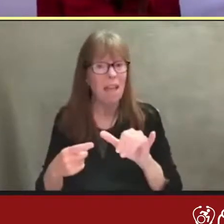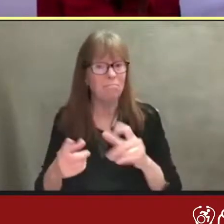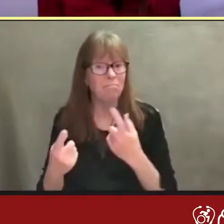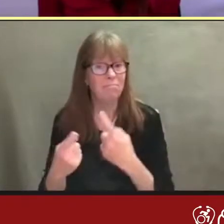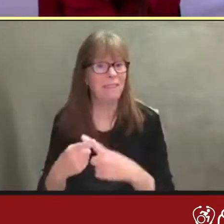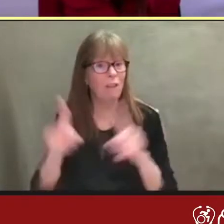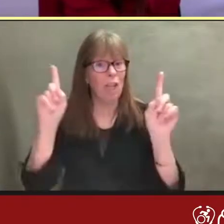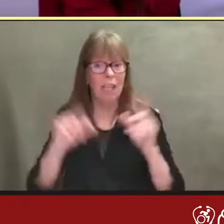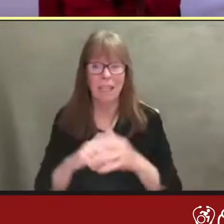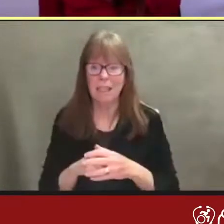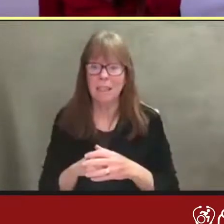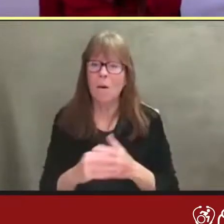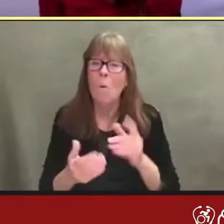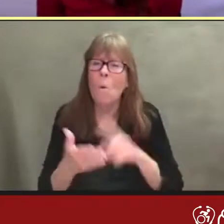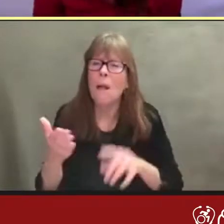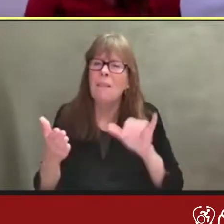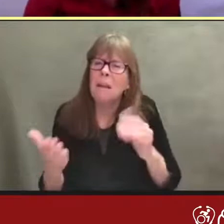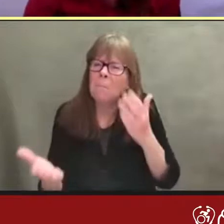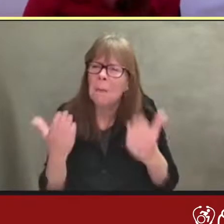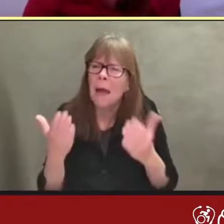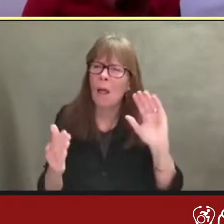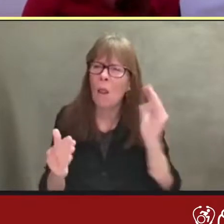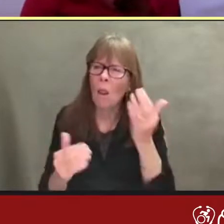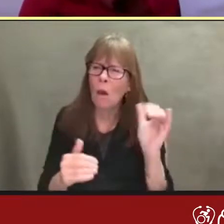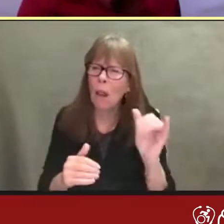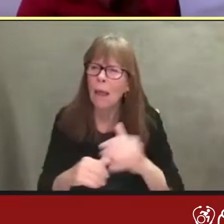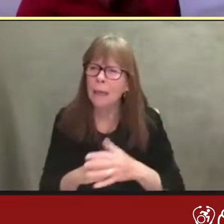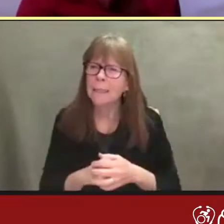might look like.